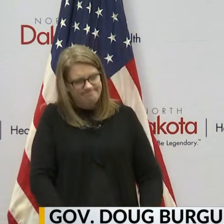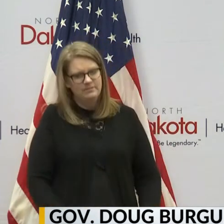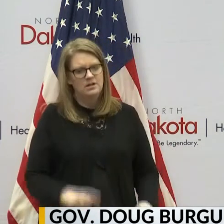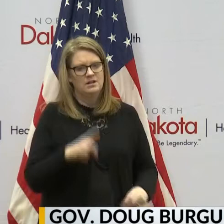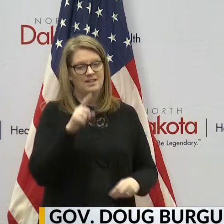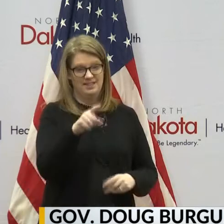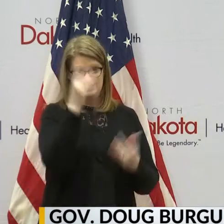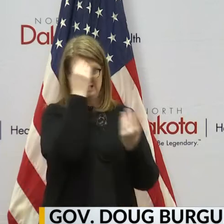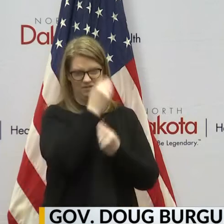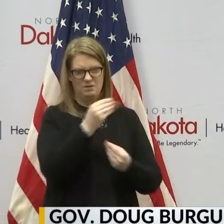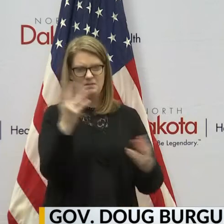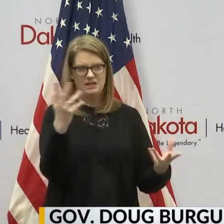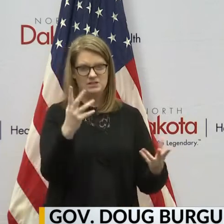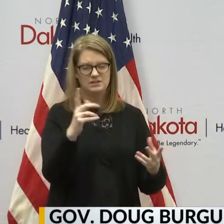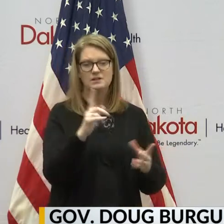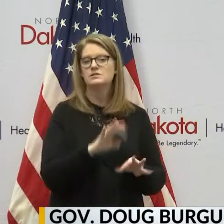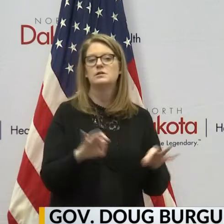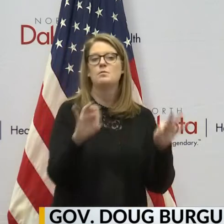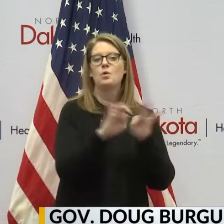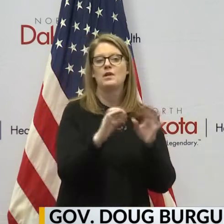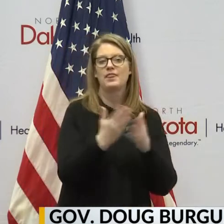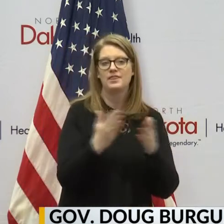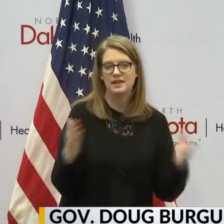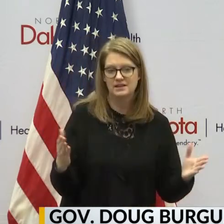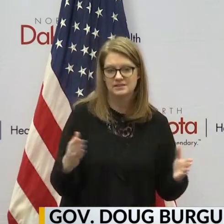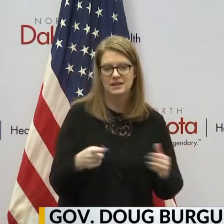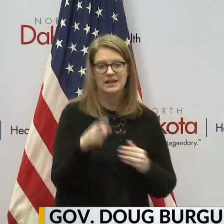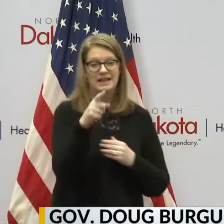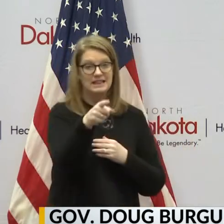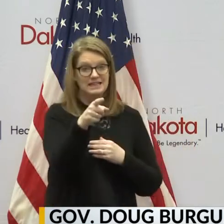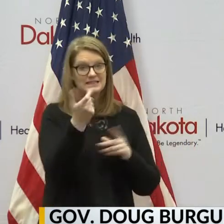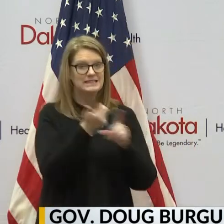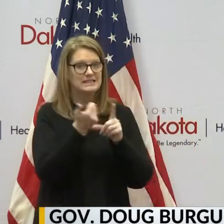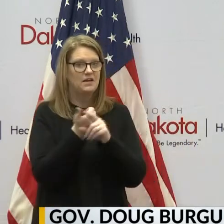CONTINUE TO CLIMB UPWARDS. THIS IS TWO THINGS, THIS IS THE